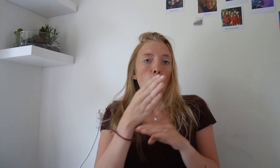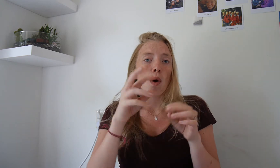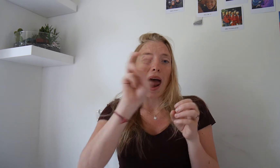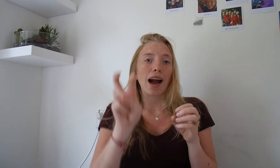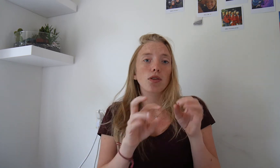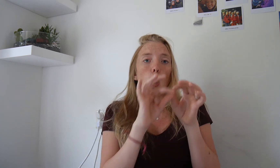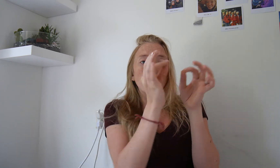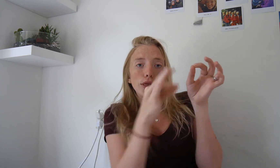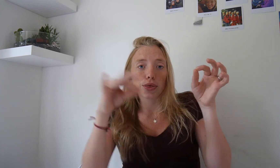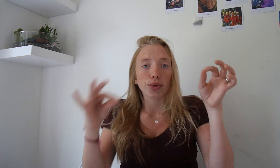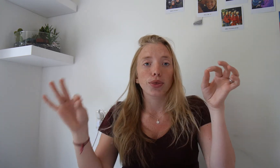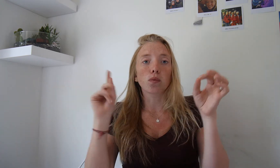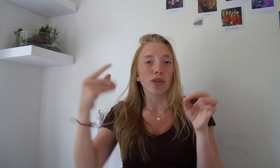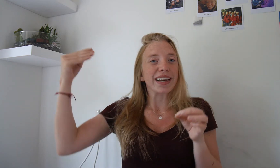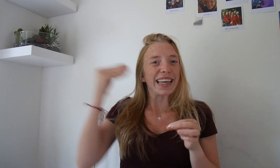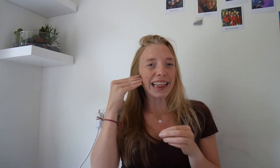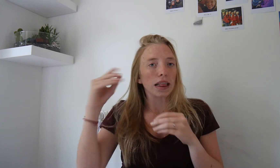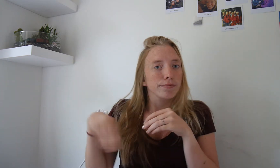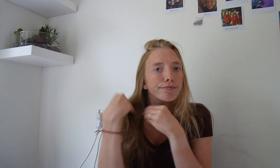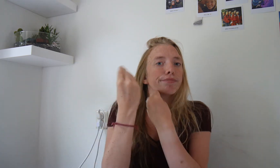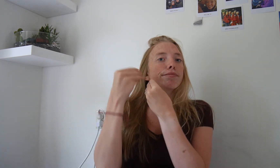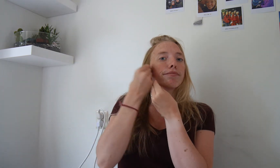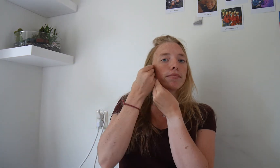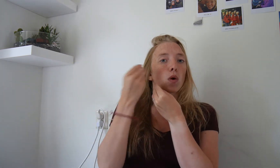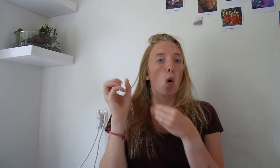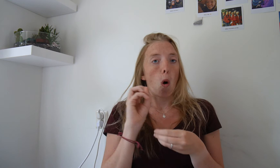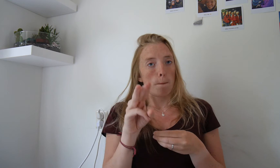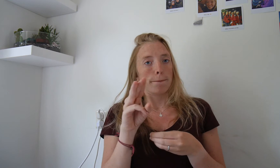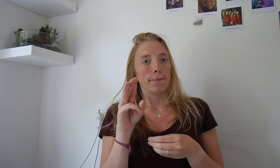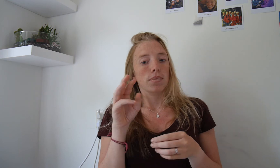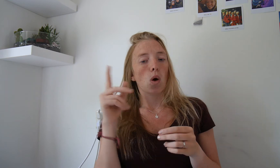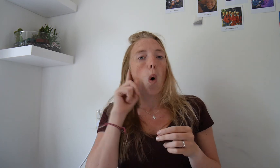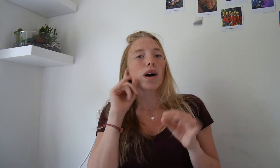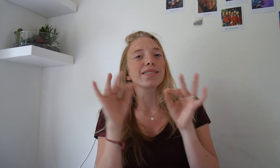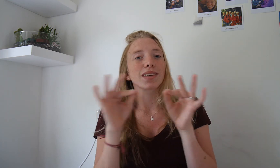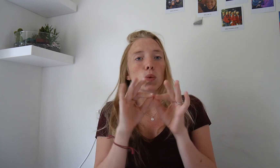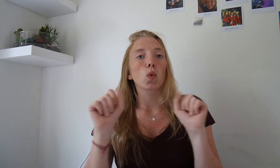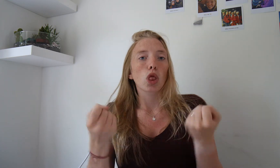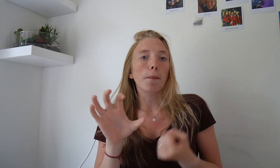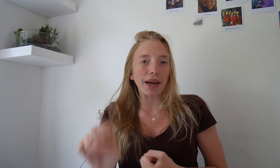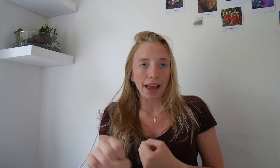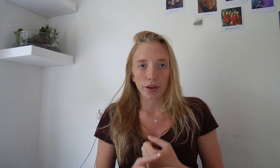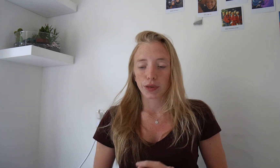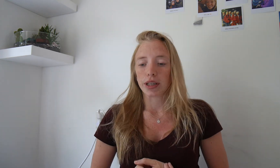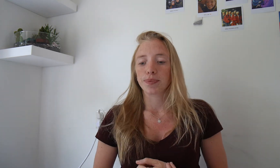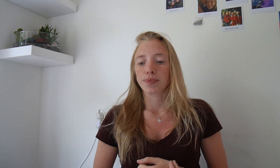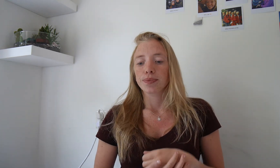Here come the electrodes which are implanted during the operation. They are necessary to reach the auditory nerve.